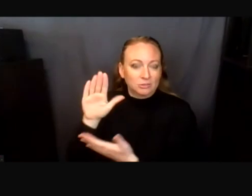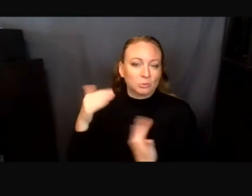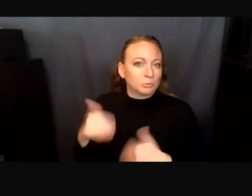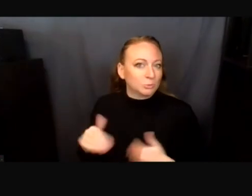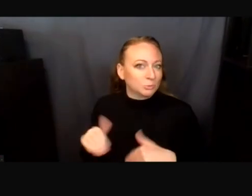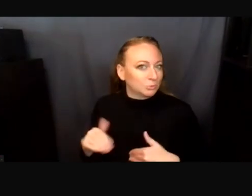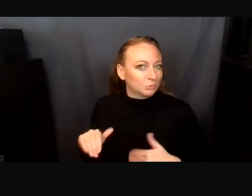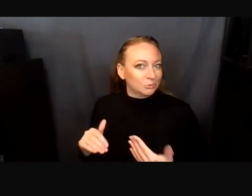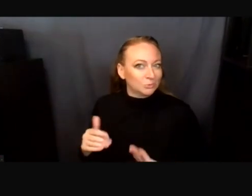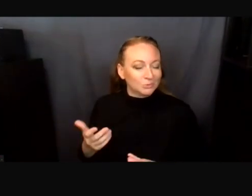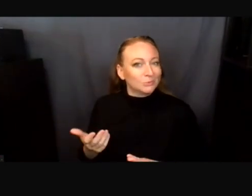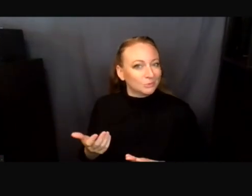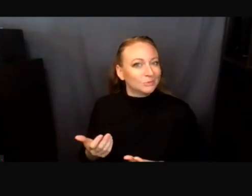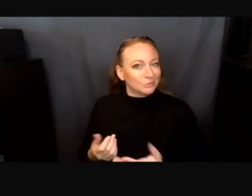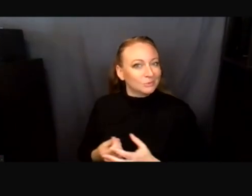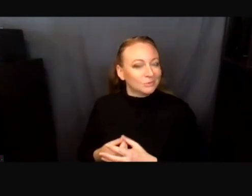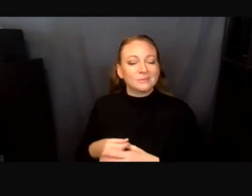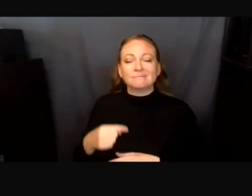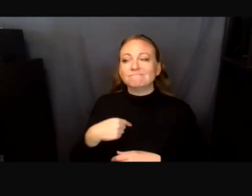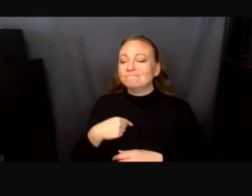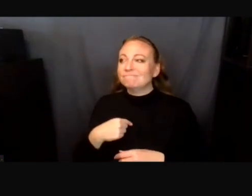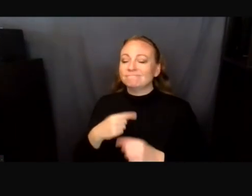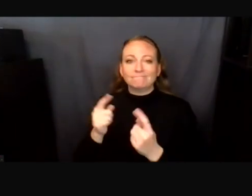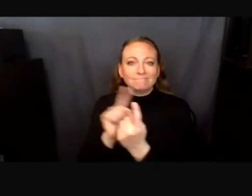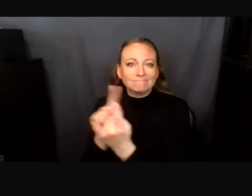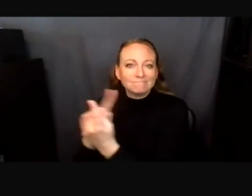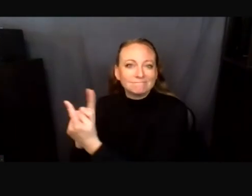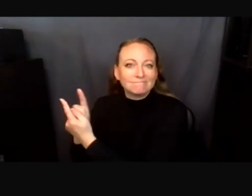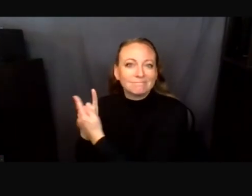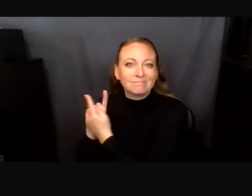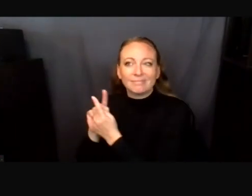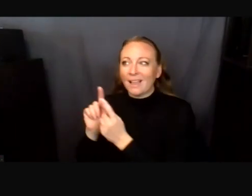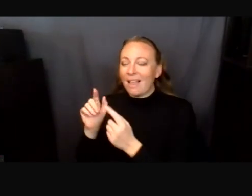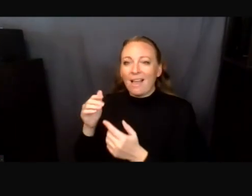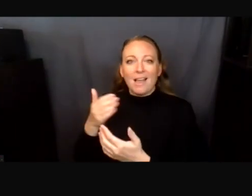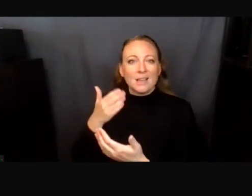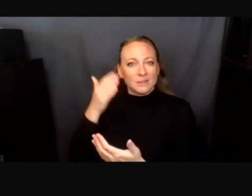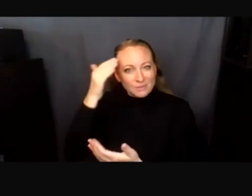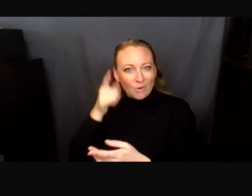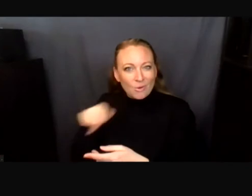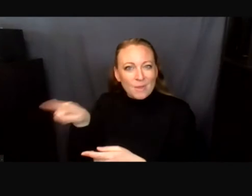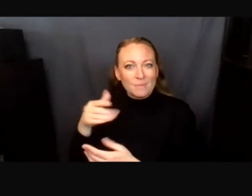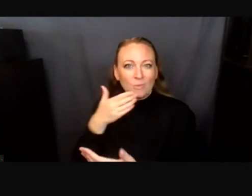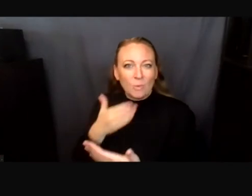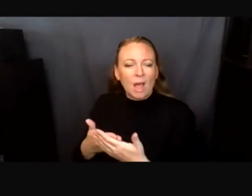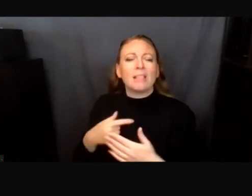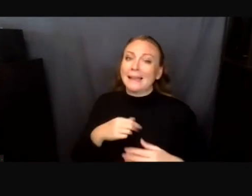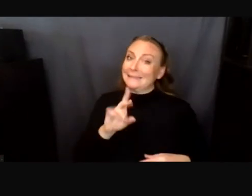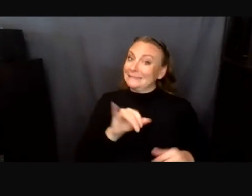I got to know everybody quite well, continued having these passing out spells,